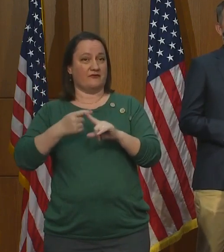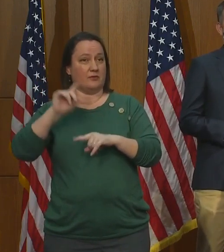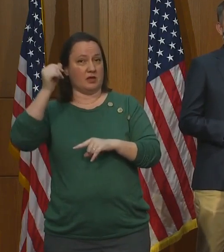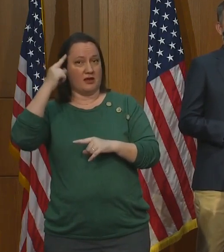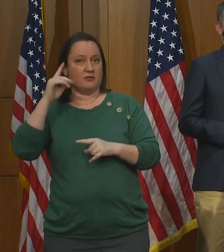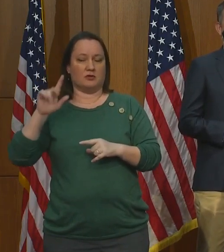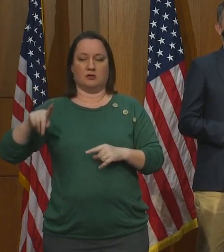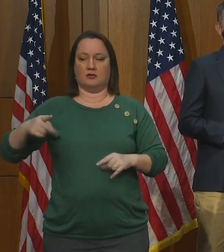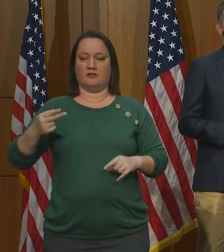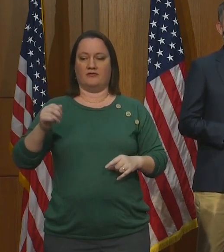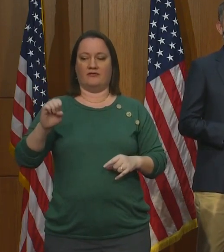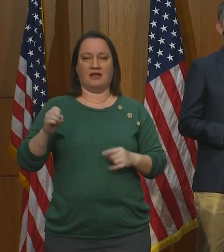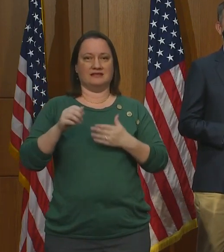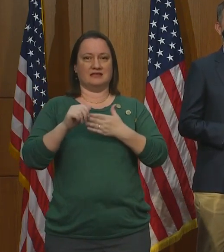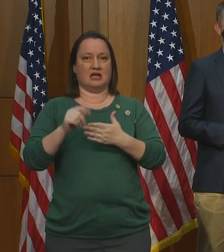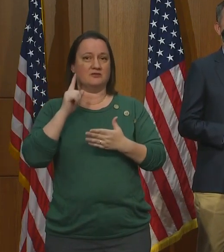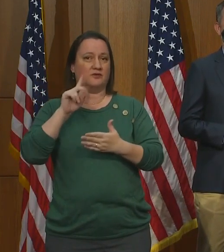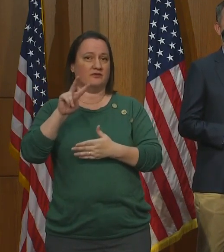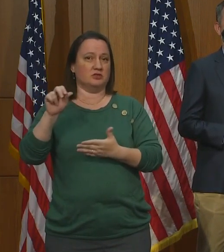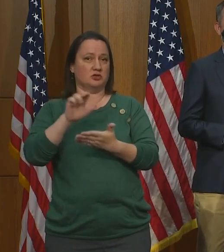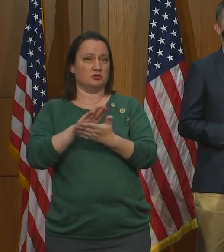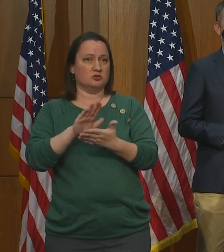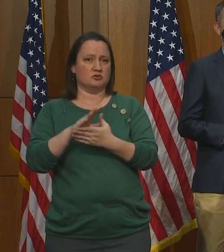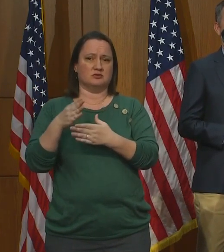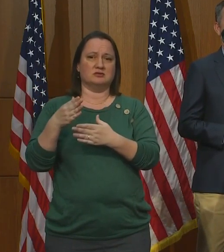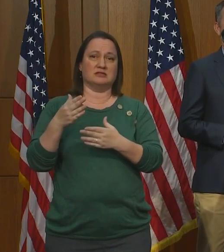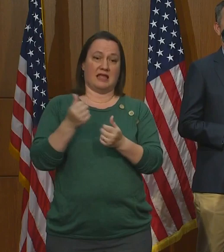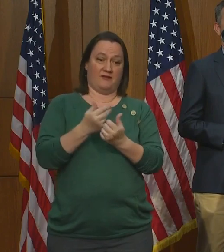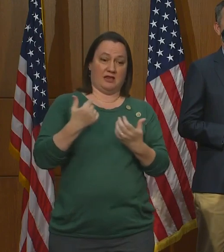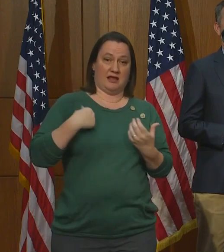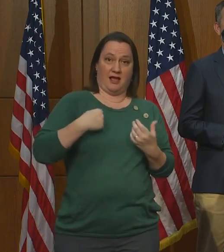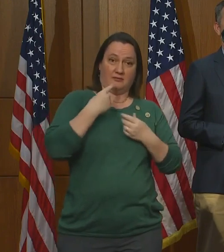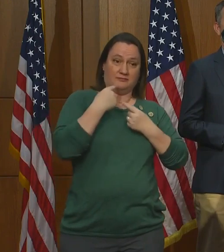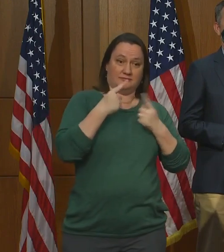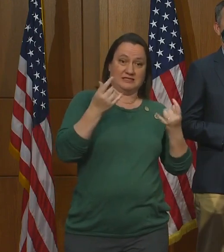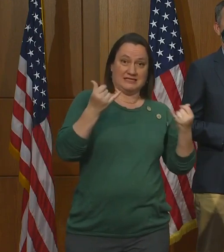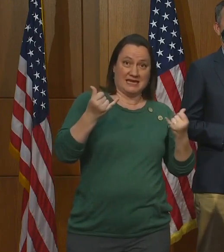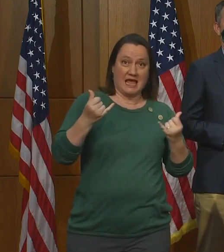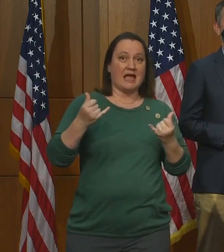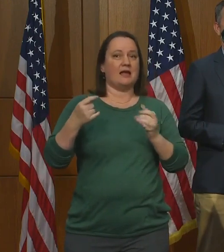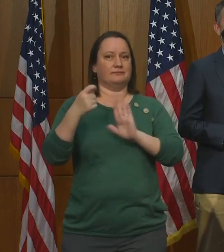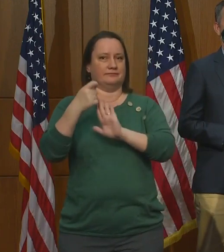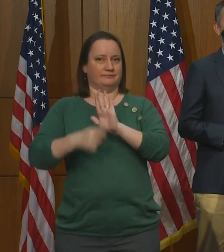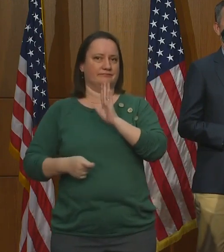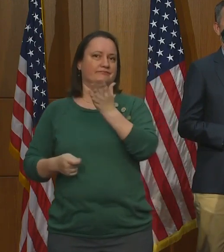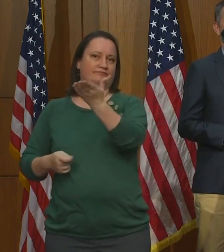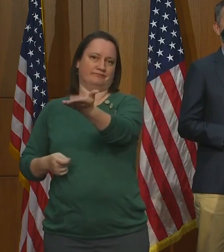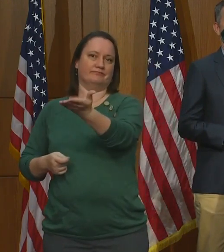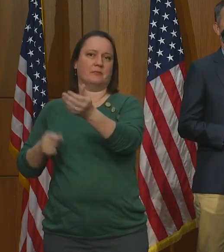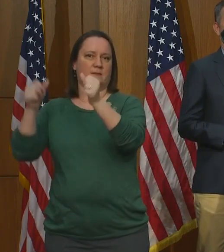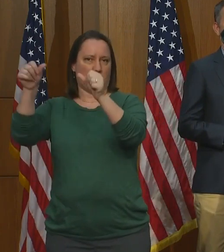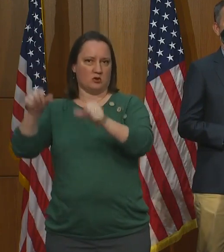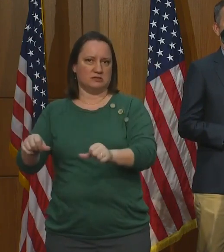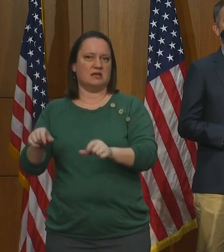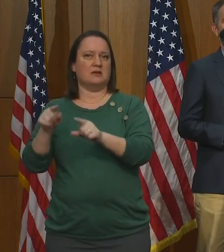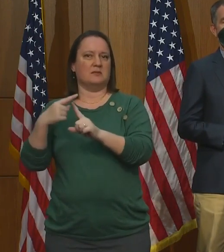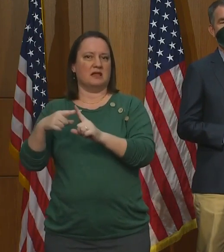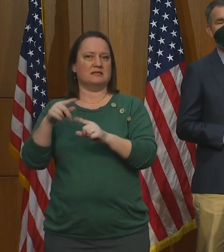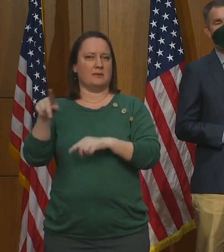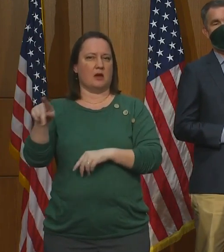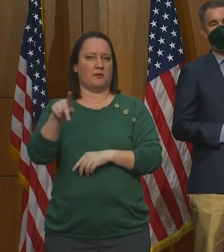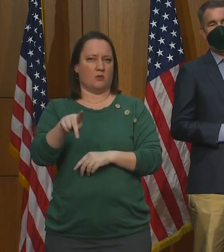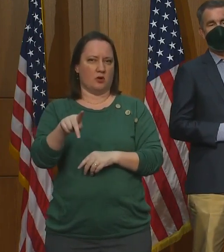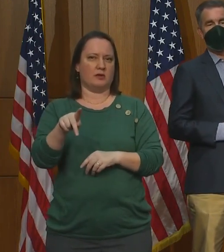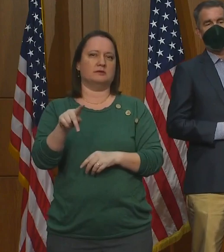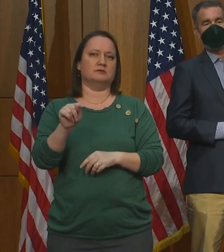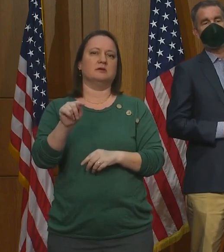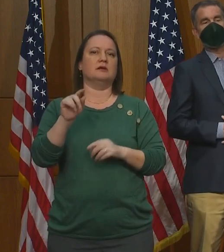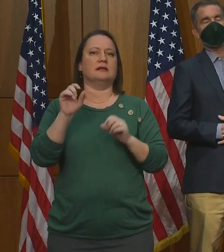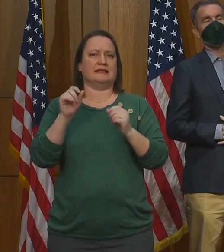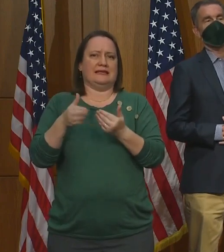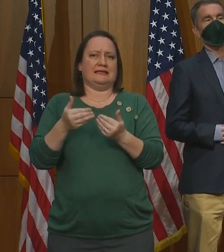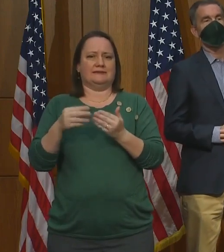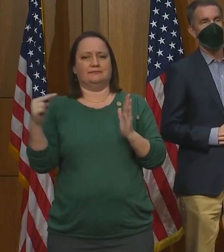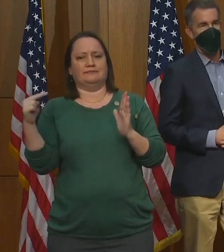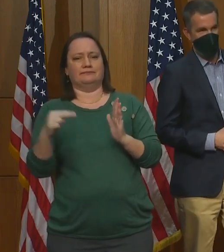WHAT ELSE BACK. TO A POWER